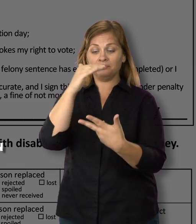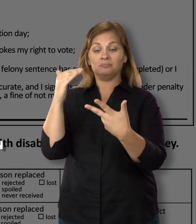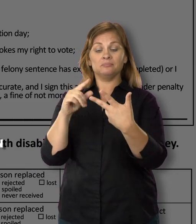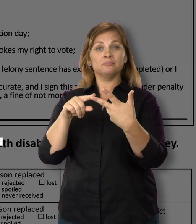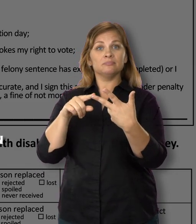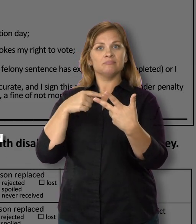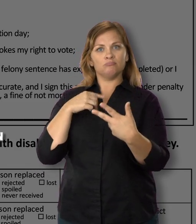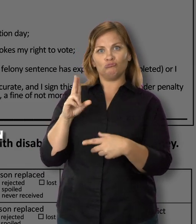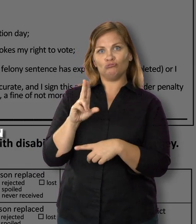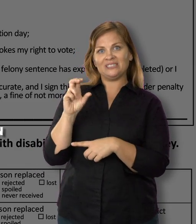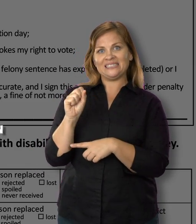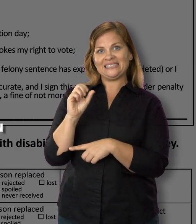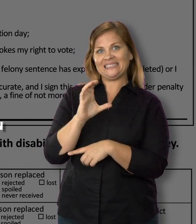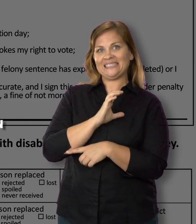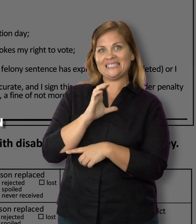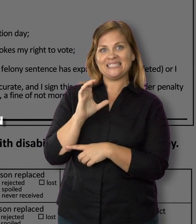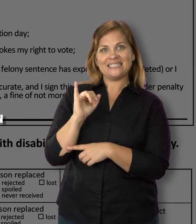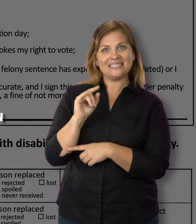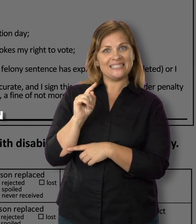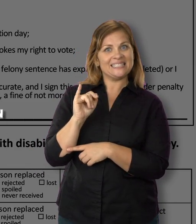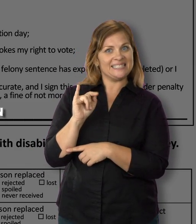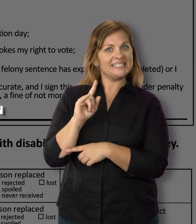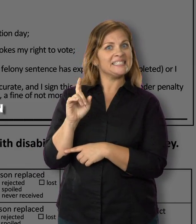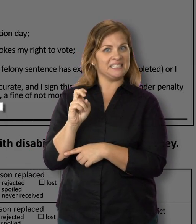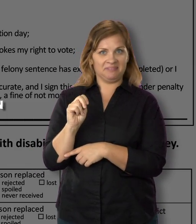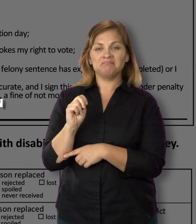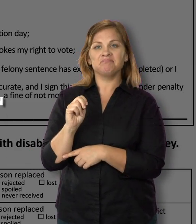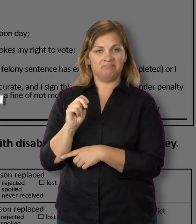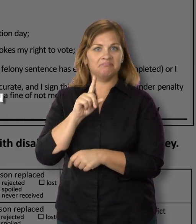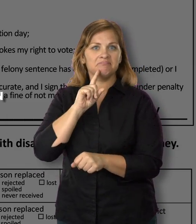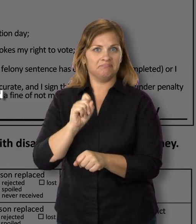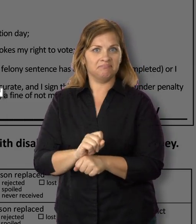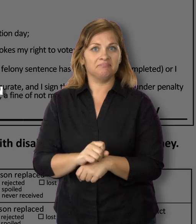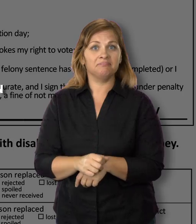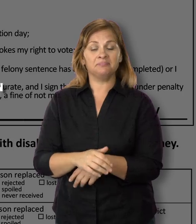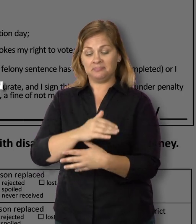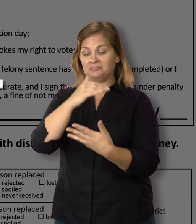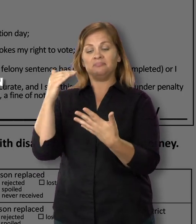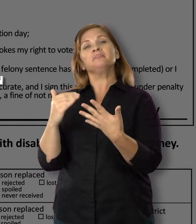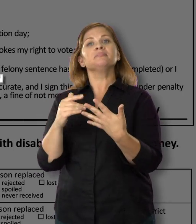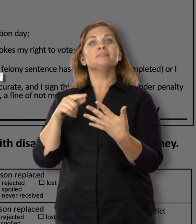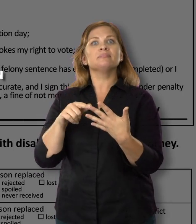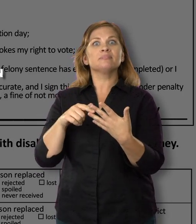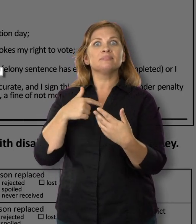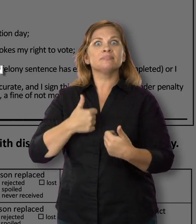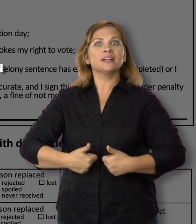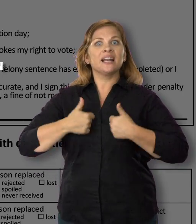am a citizen of the United States; will have resided in Minnesota